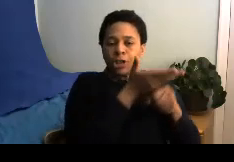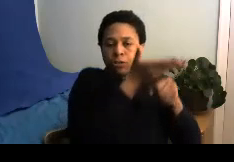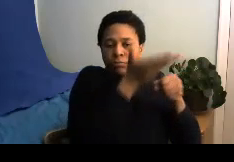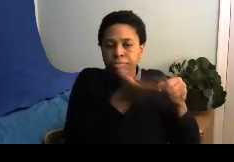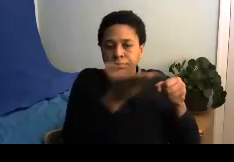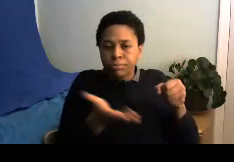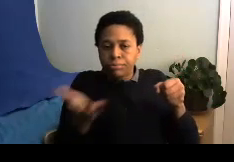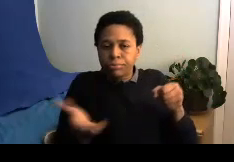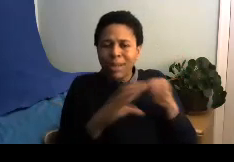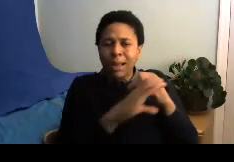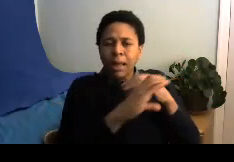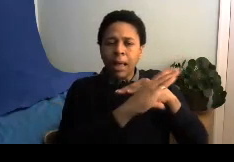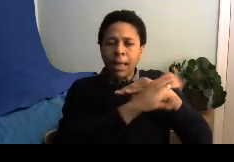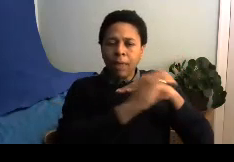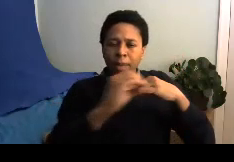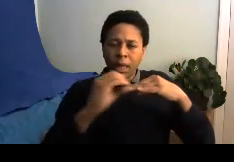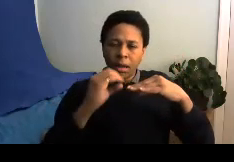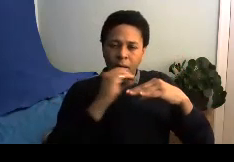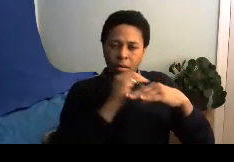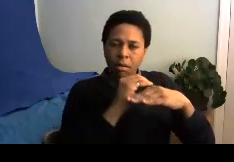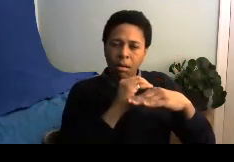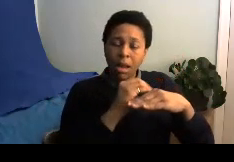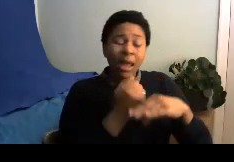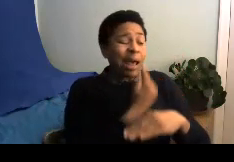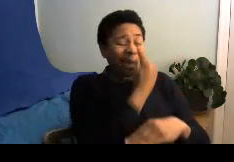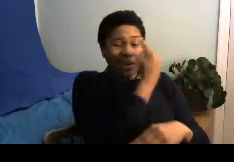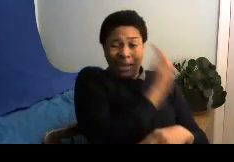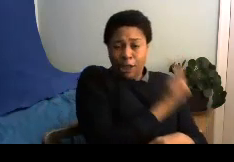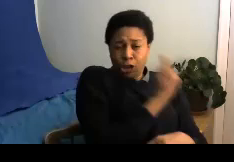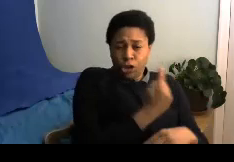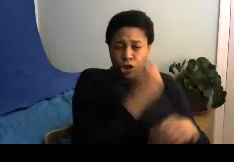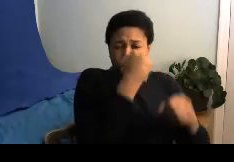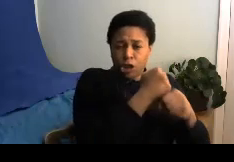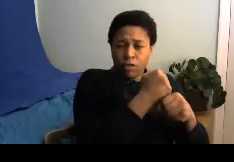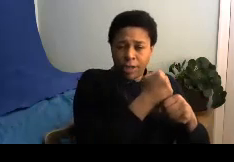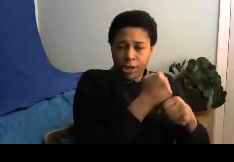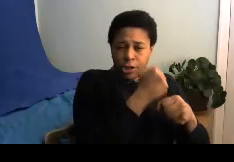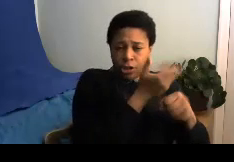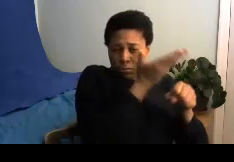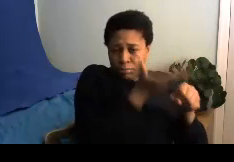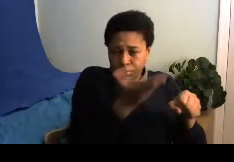and I think each generation has sort of experienced Britishness